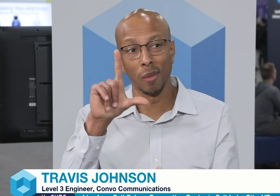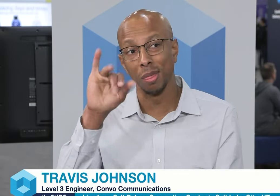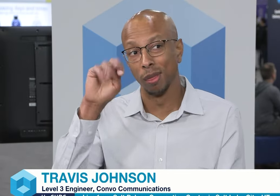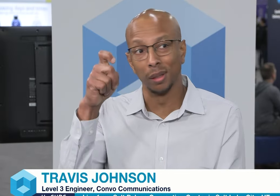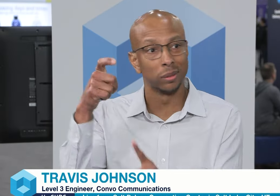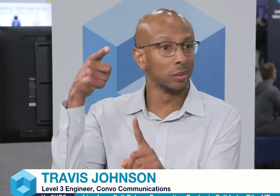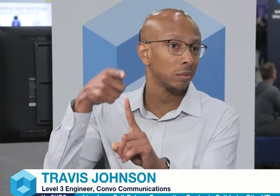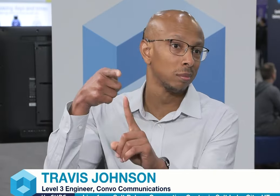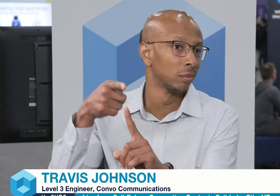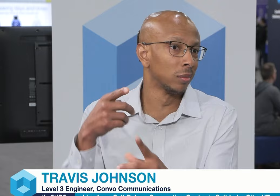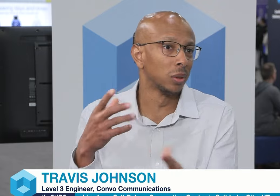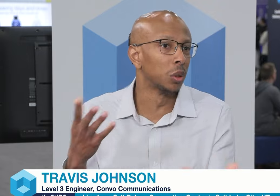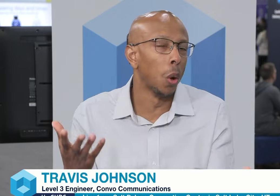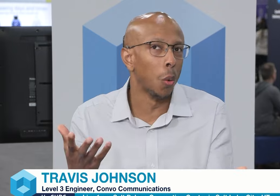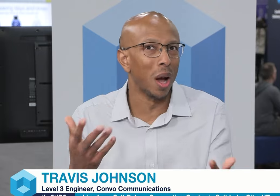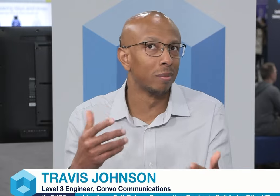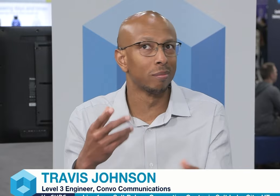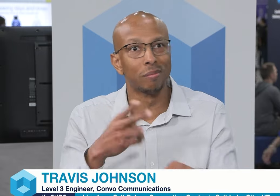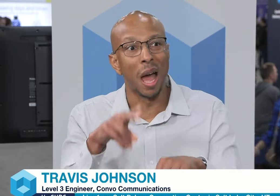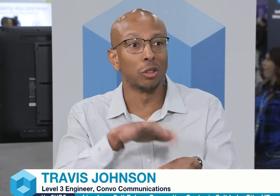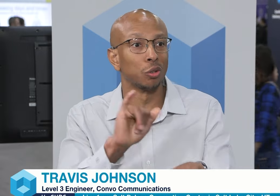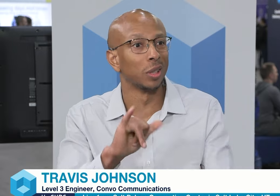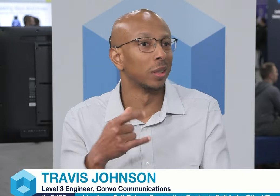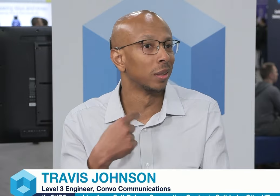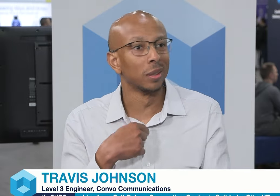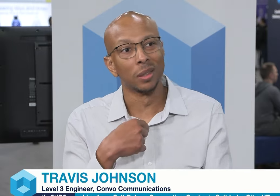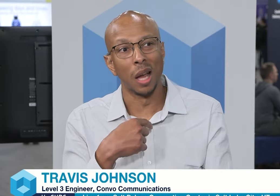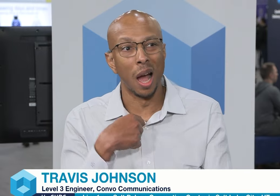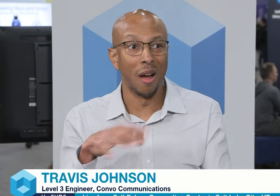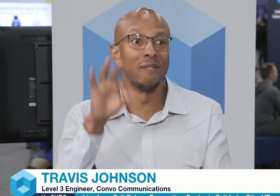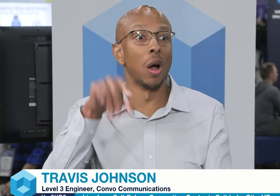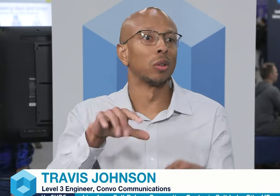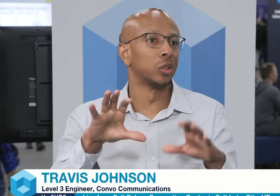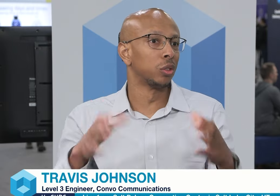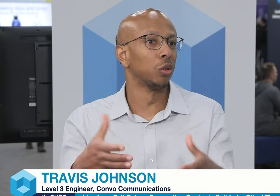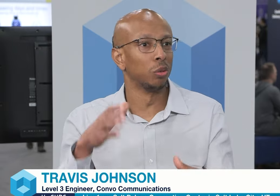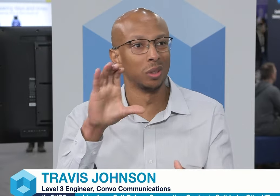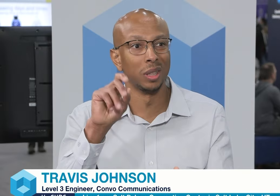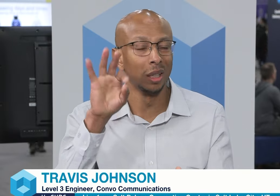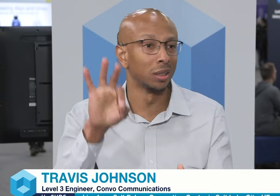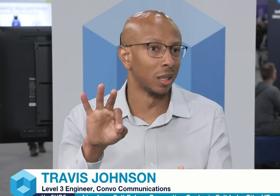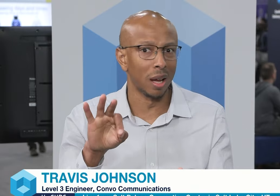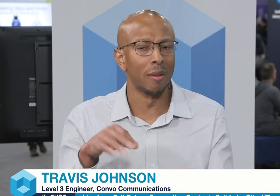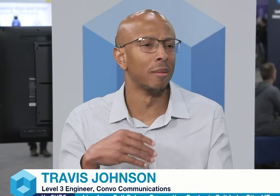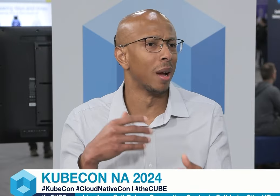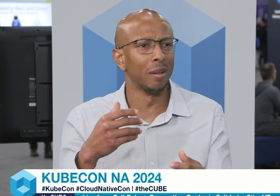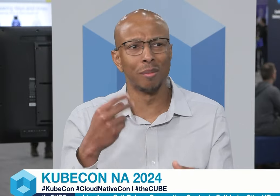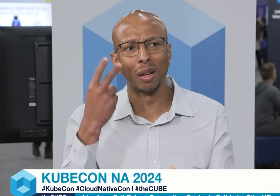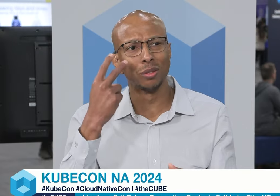but I have had a big use of Linux in my career